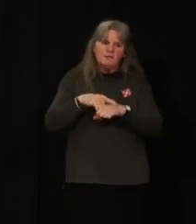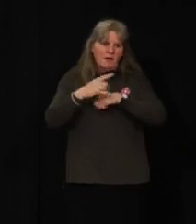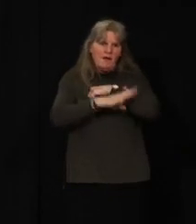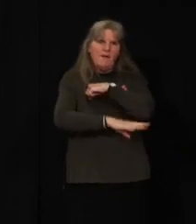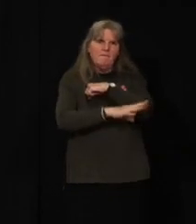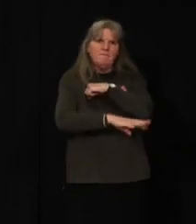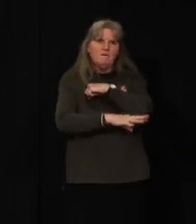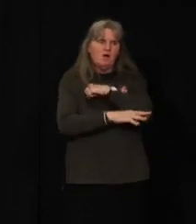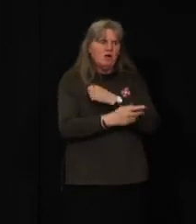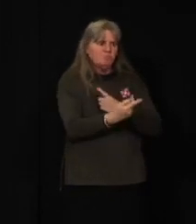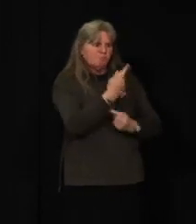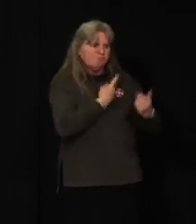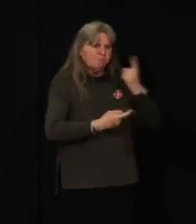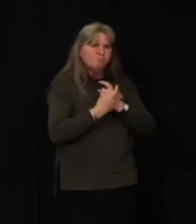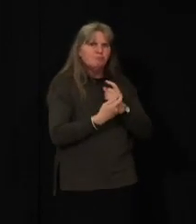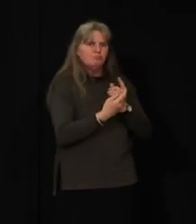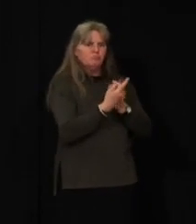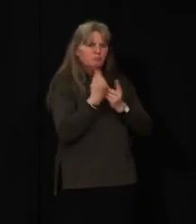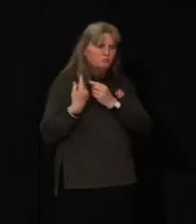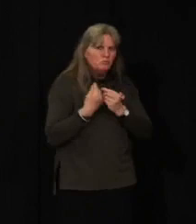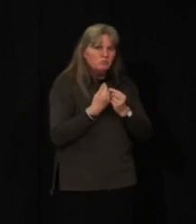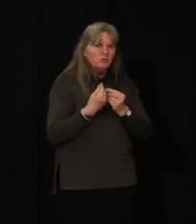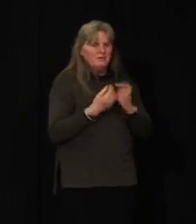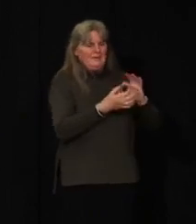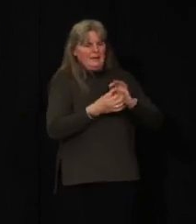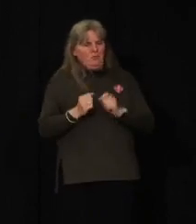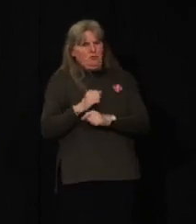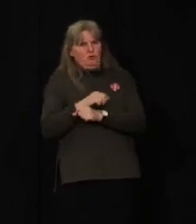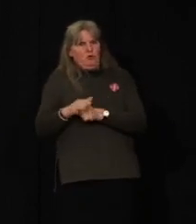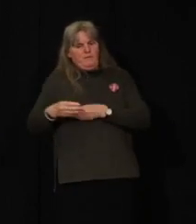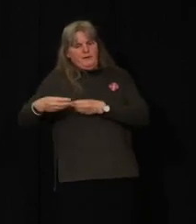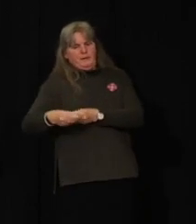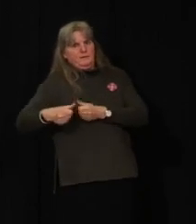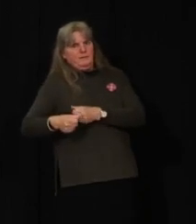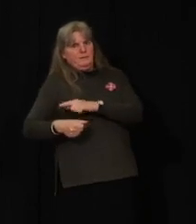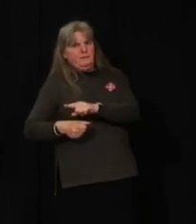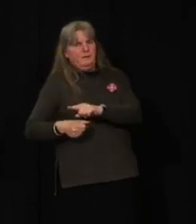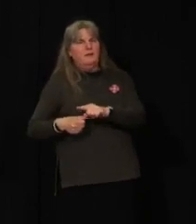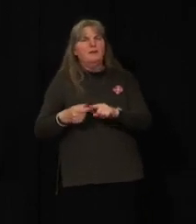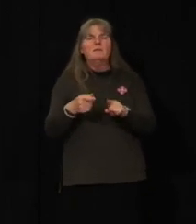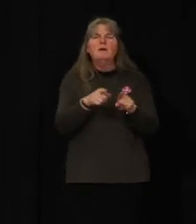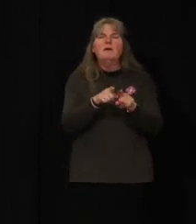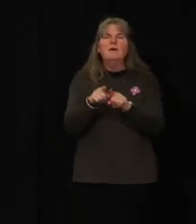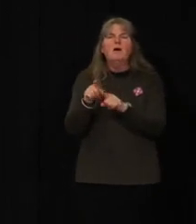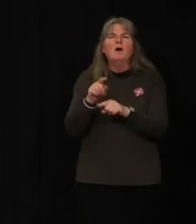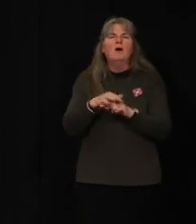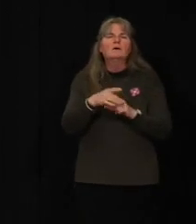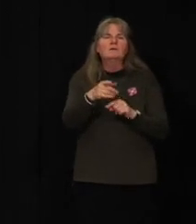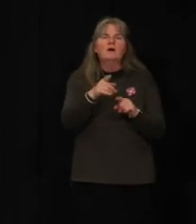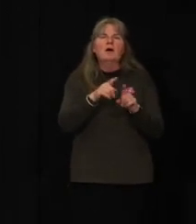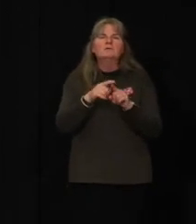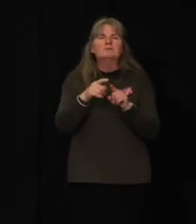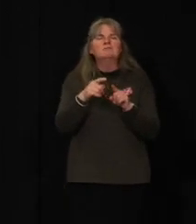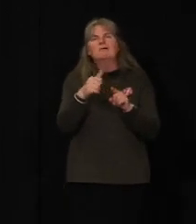fall supplement or budget. Other supplementary spending like overtures on wildland fire